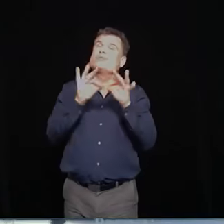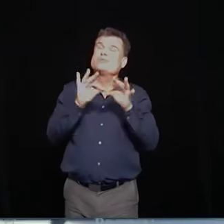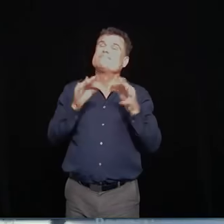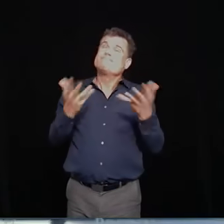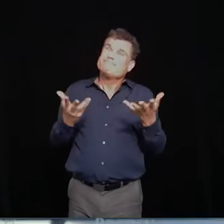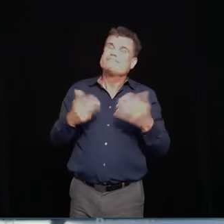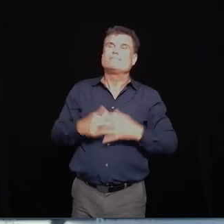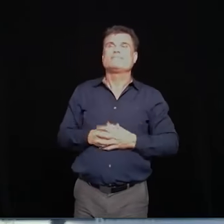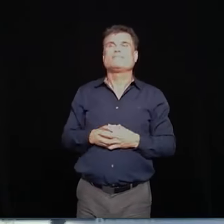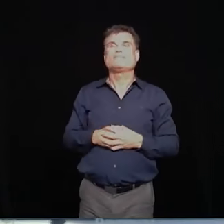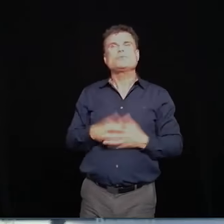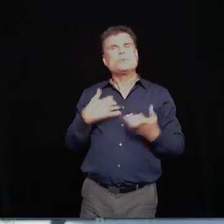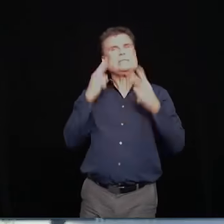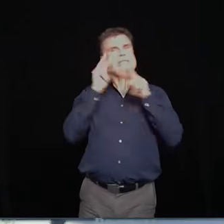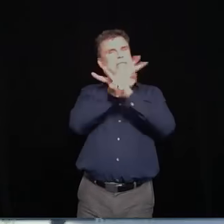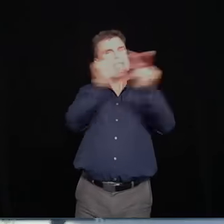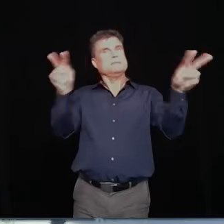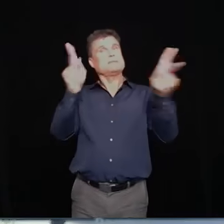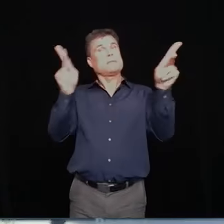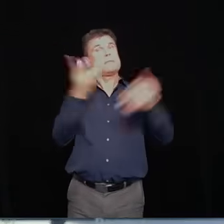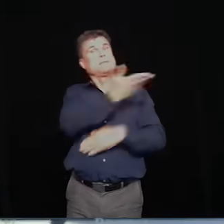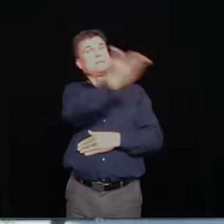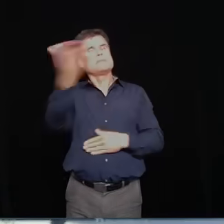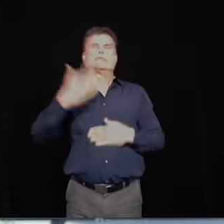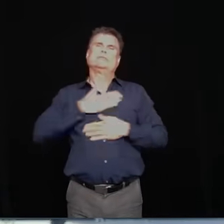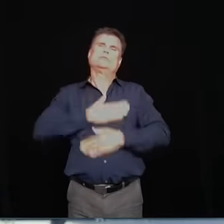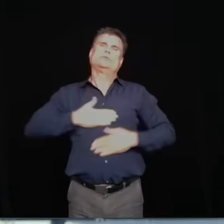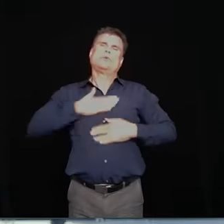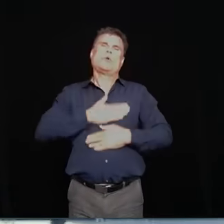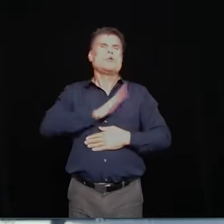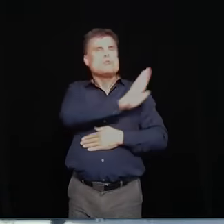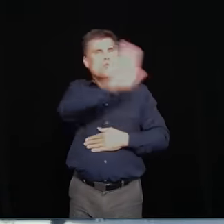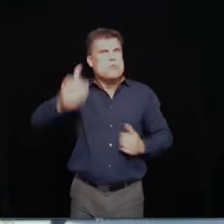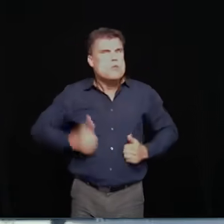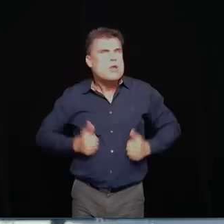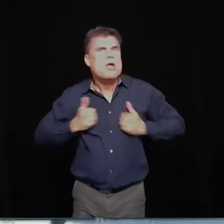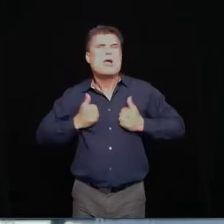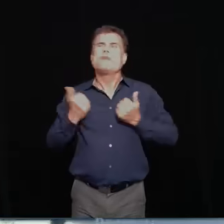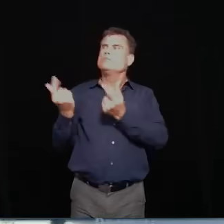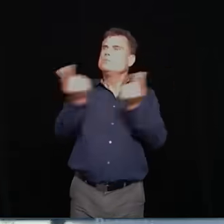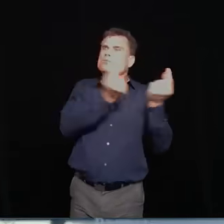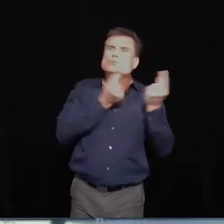surgeries was archly higher than that. 6003 to 77 which was an increase of tuna 49